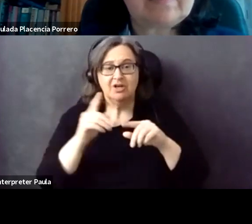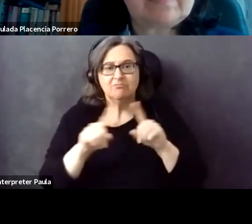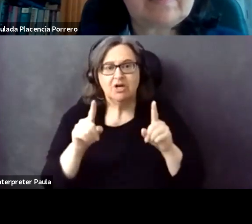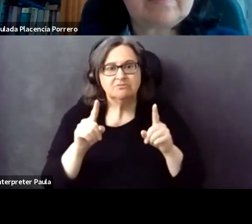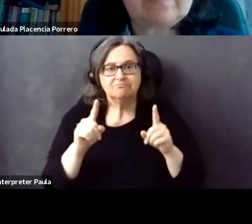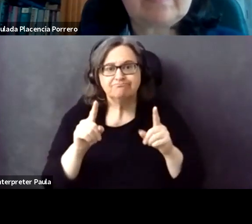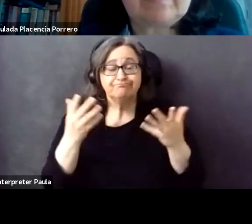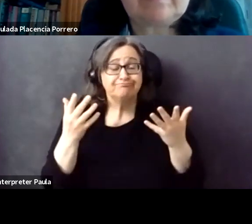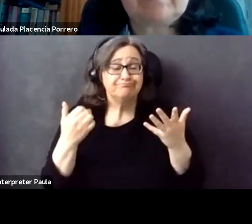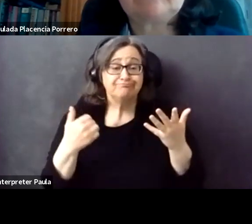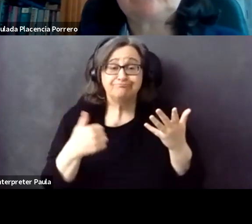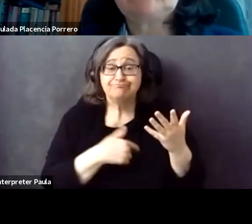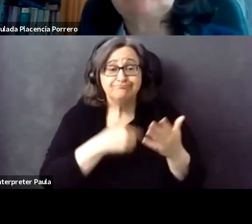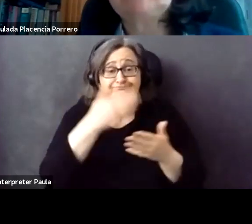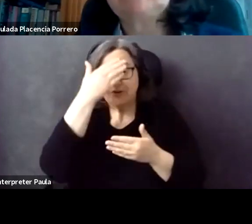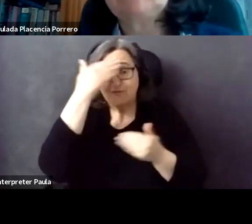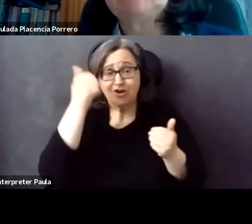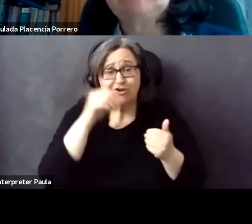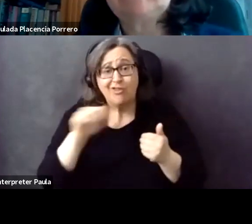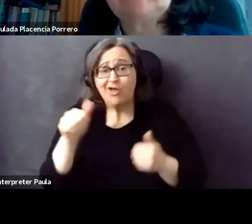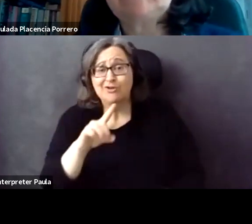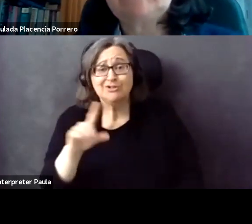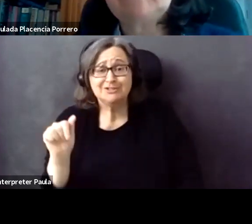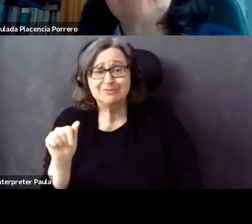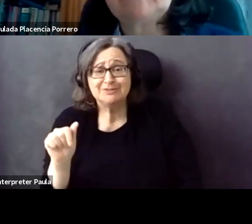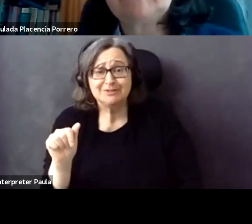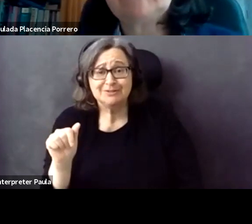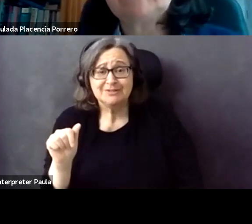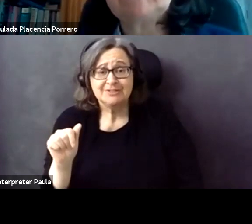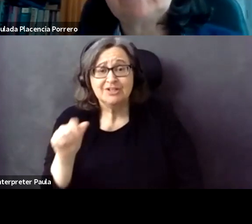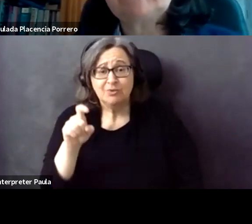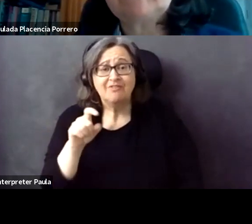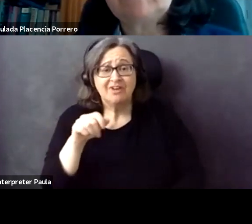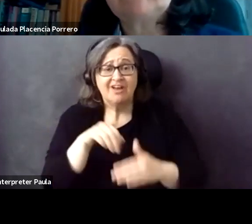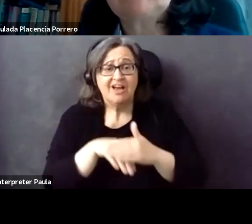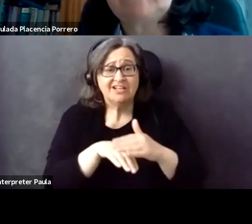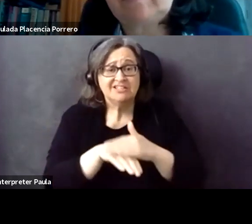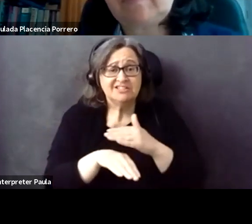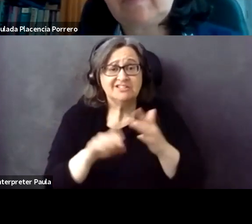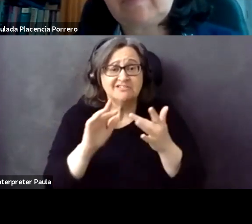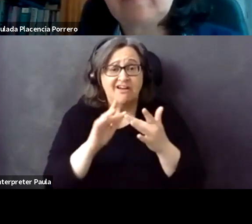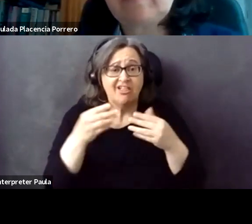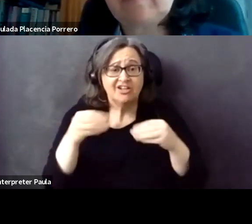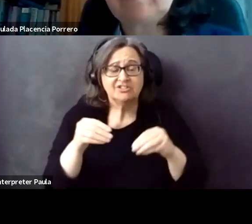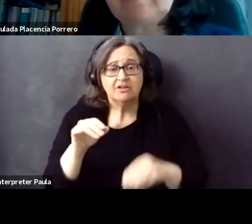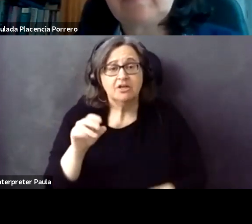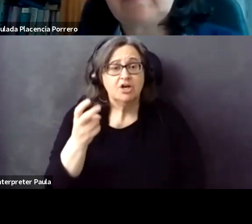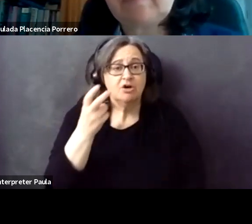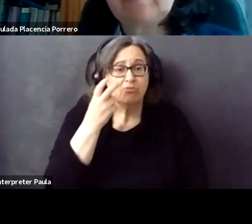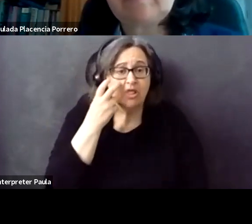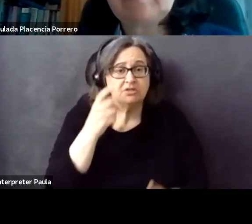have necessity for wheelchairs, so on , because it's digital. But in our blindness, we forgot that there